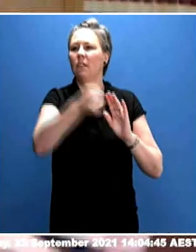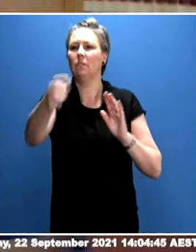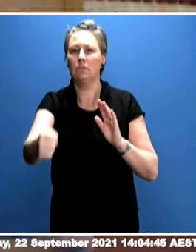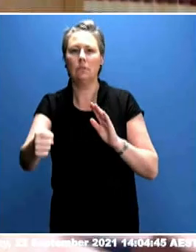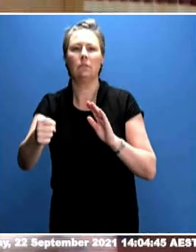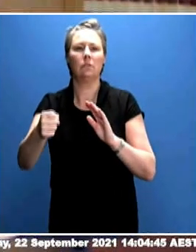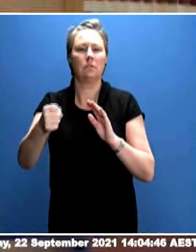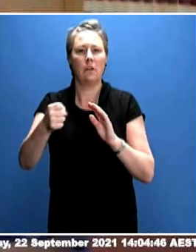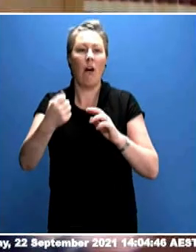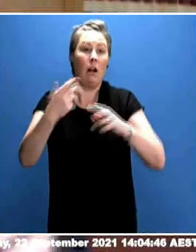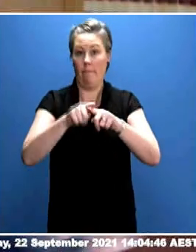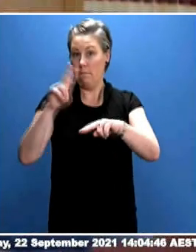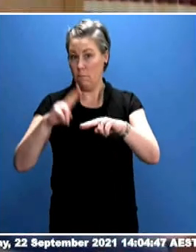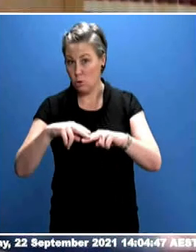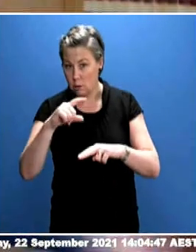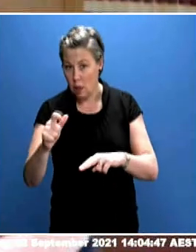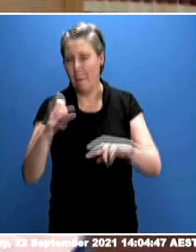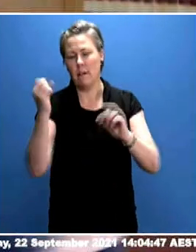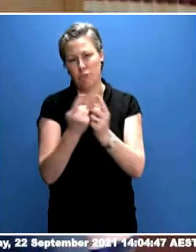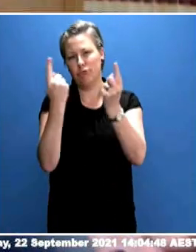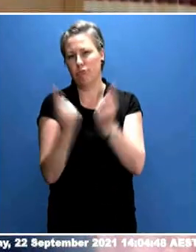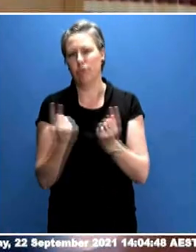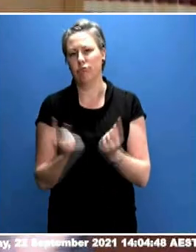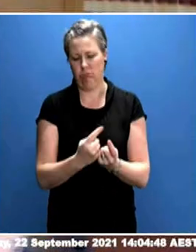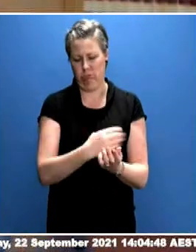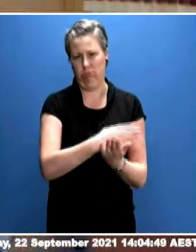and foster care arrangements and so forth, so there's a continuum of service.